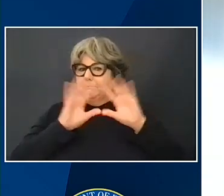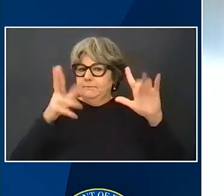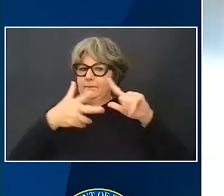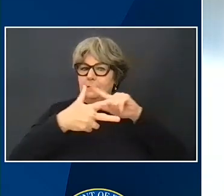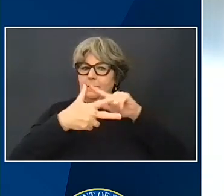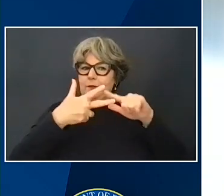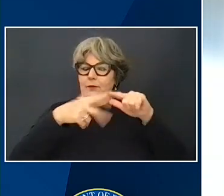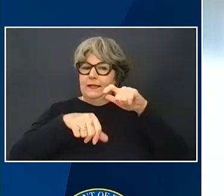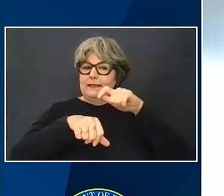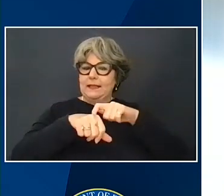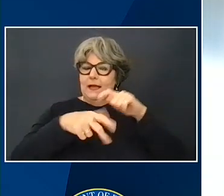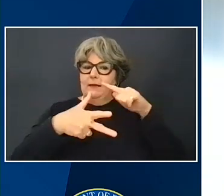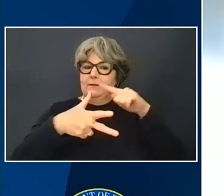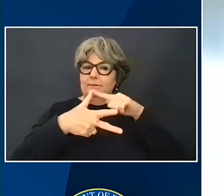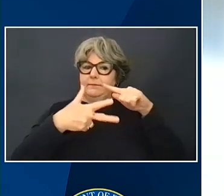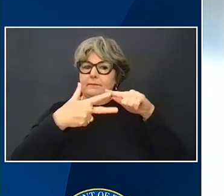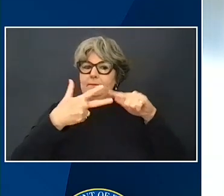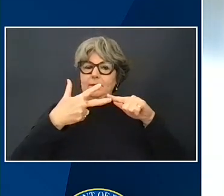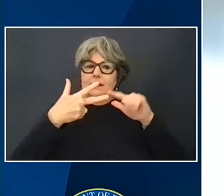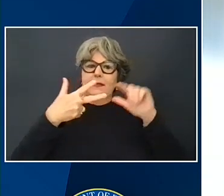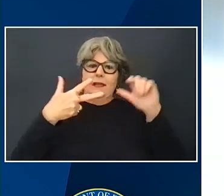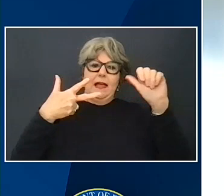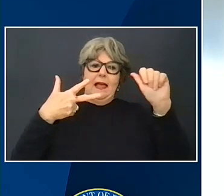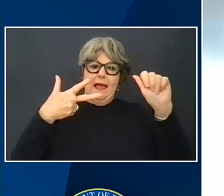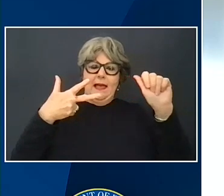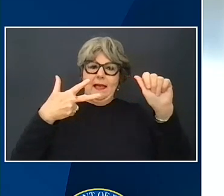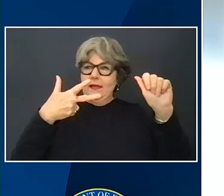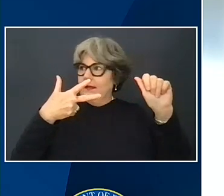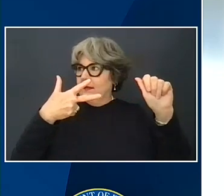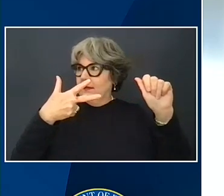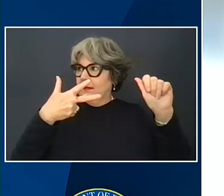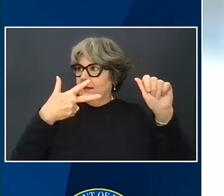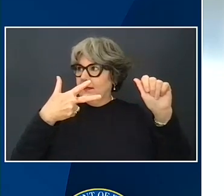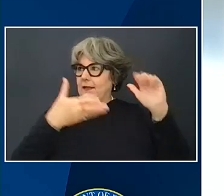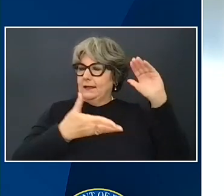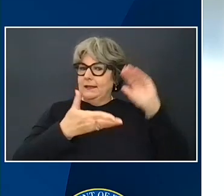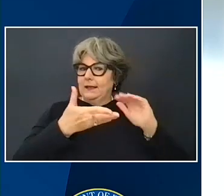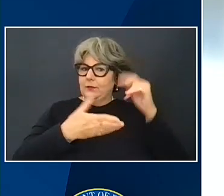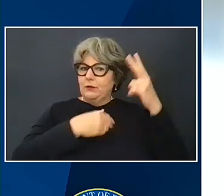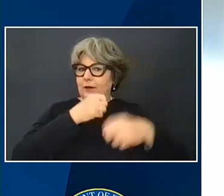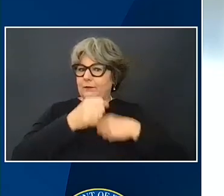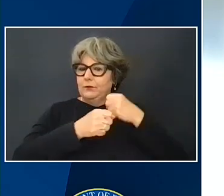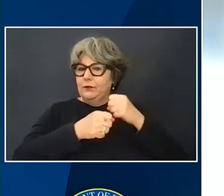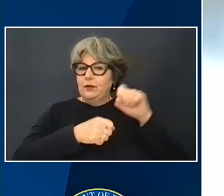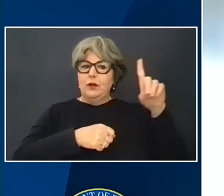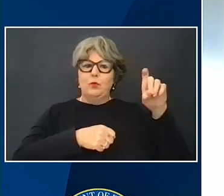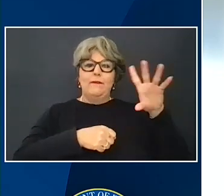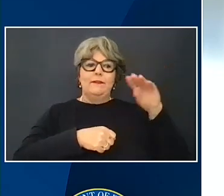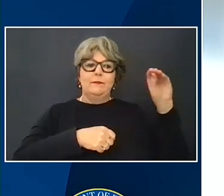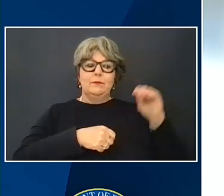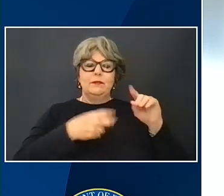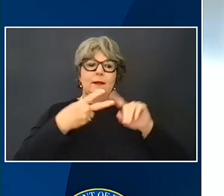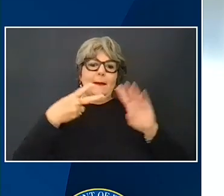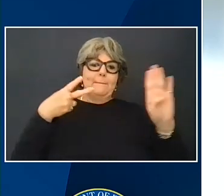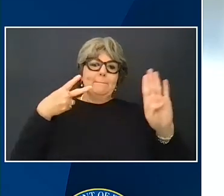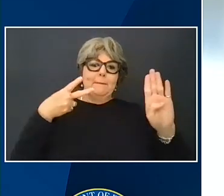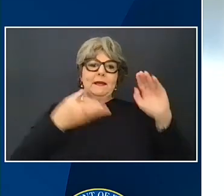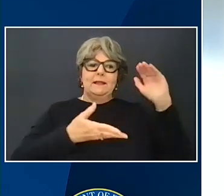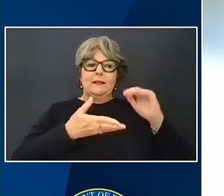proposed. There's subsection (a) with the lesser of two years, or 150%, (b) with the lesser of four years that have 150%.